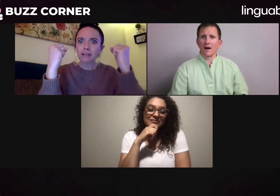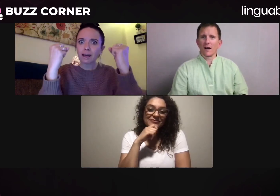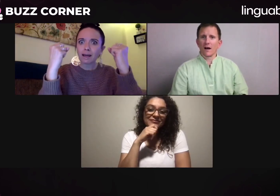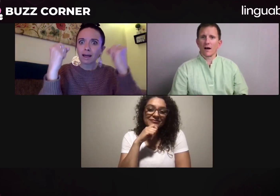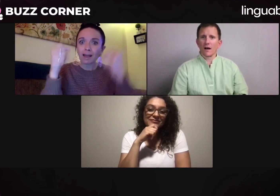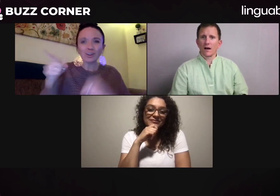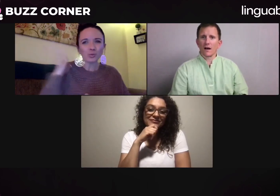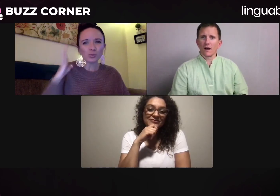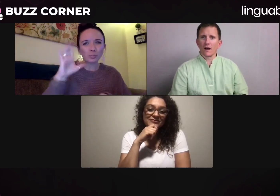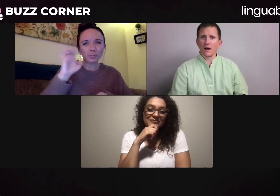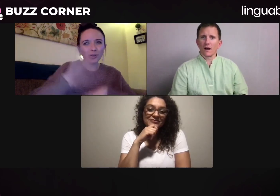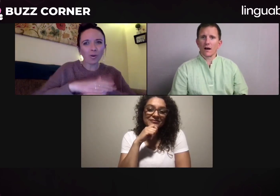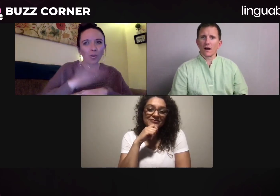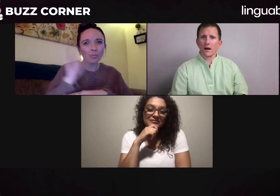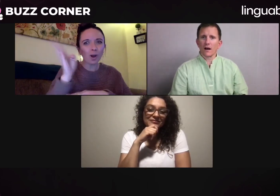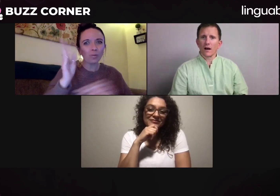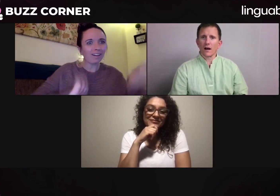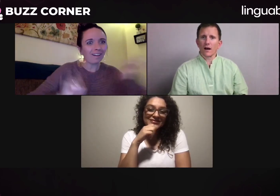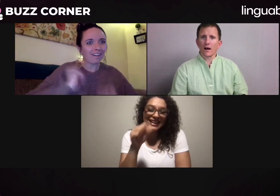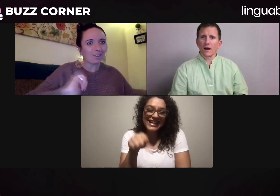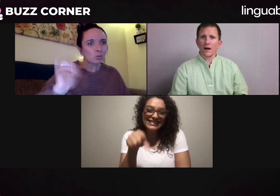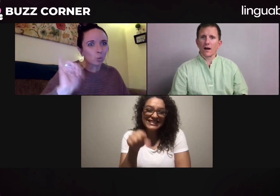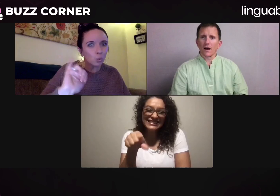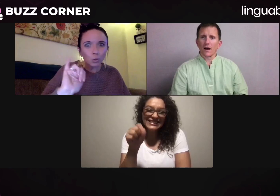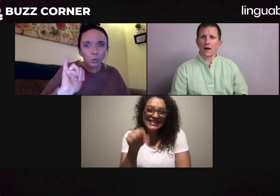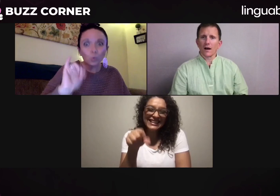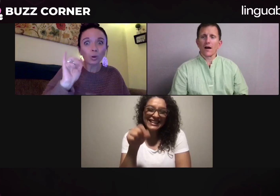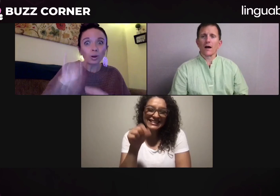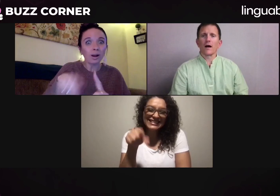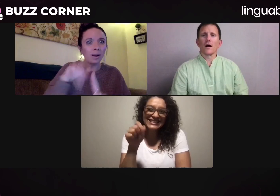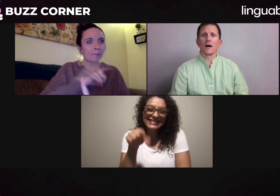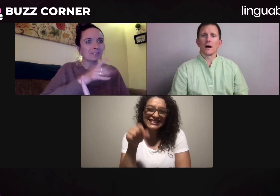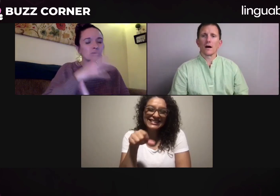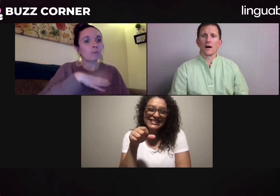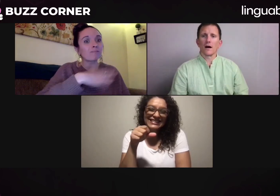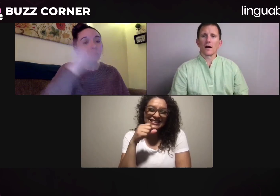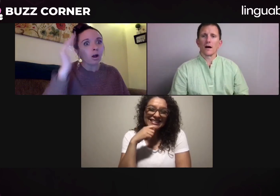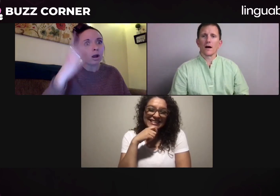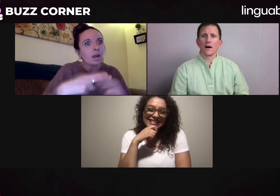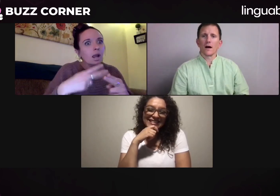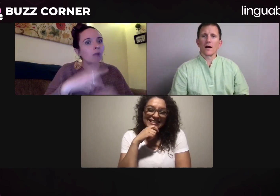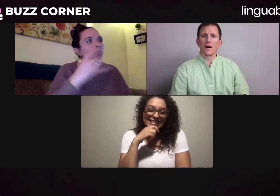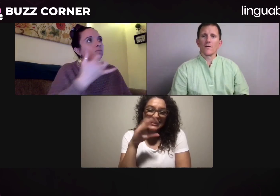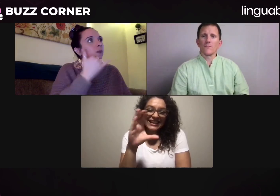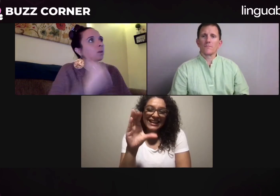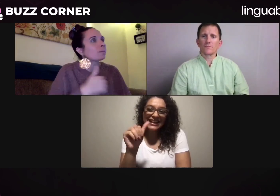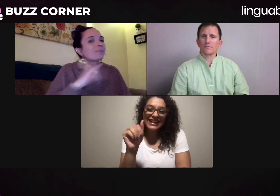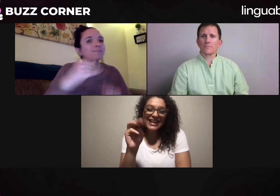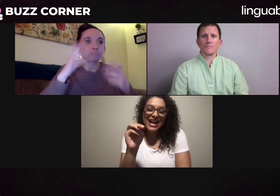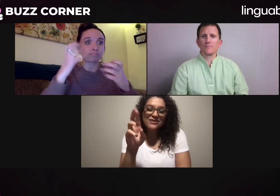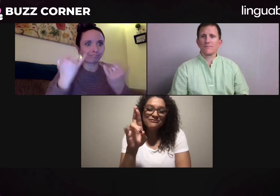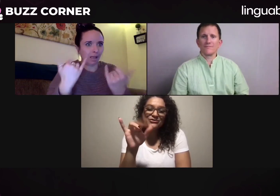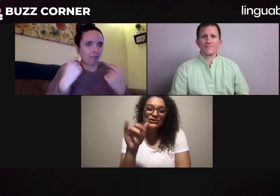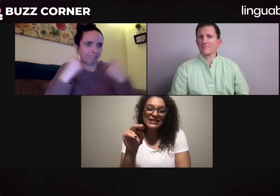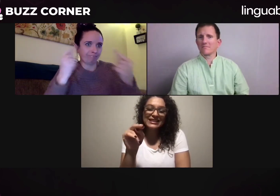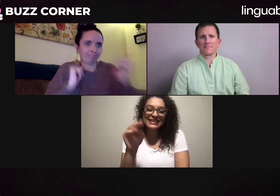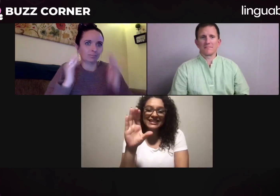with them, signed and used to be a Broadway performer. And I can't remember the name. It's Cameron.